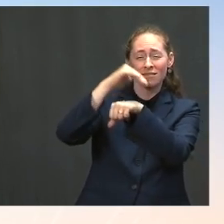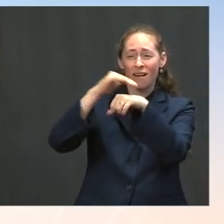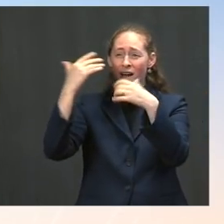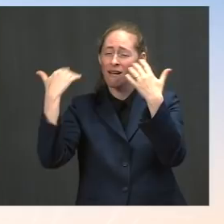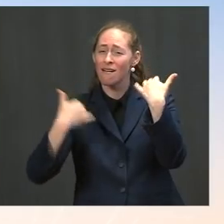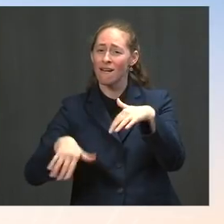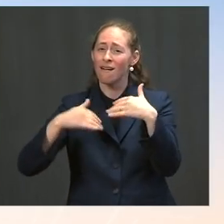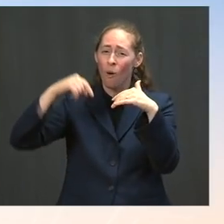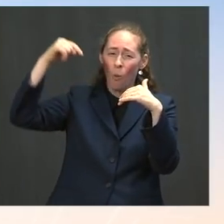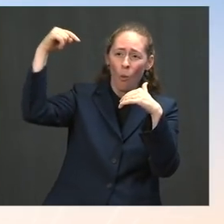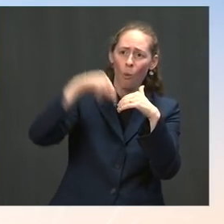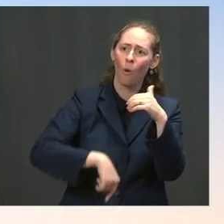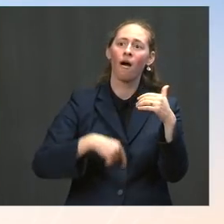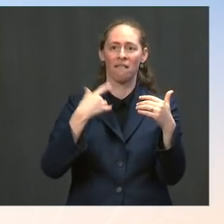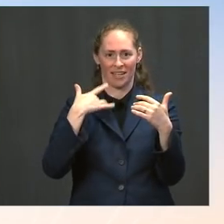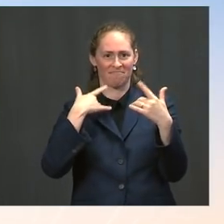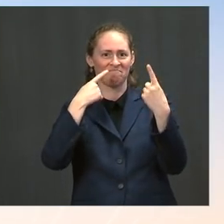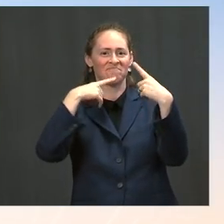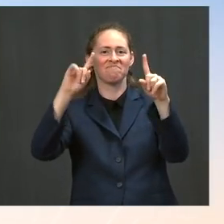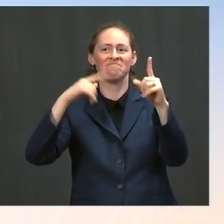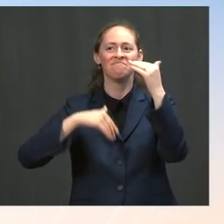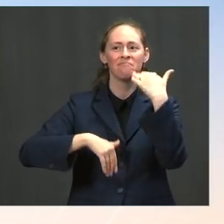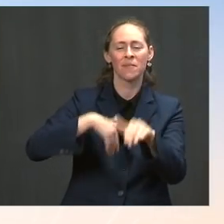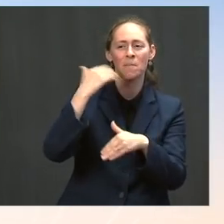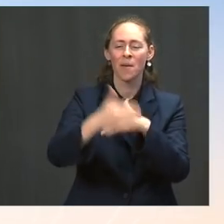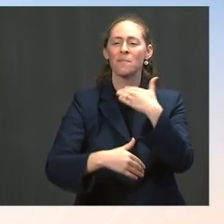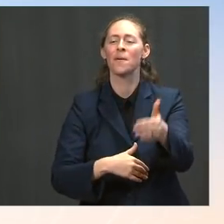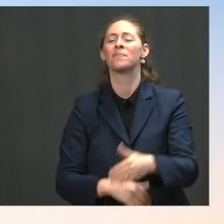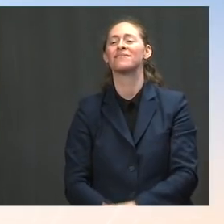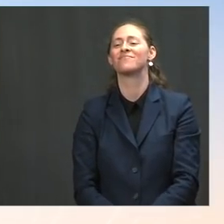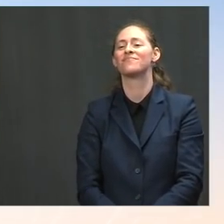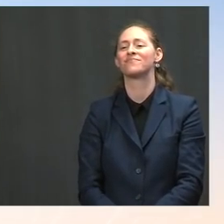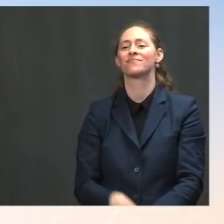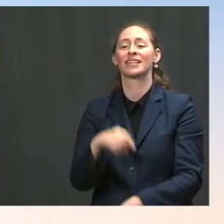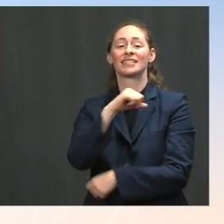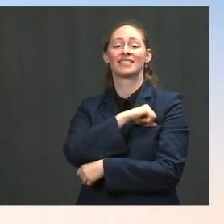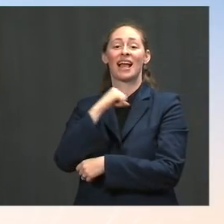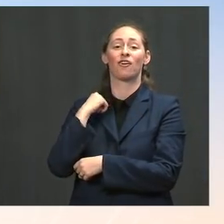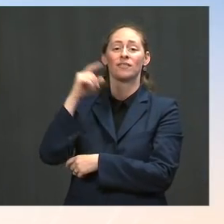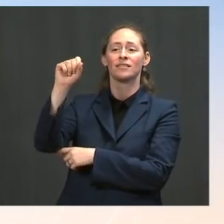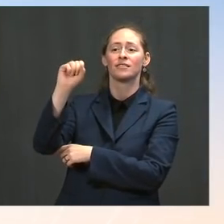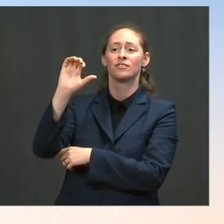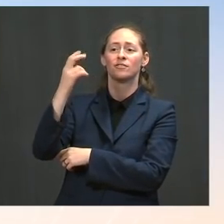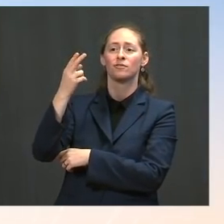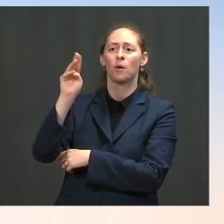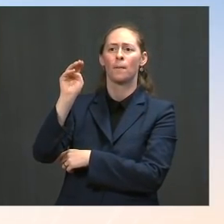and we back Senator Schumer's effort to get this to the floor as quickly as possible. Aamer, why don't you kick us off?